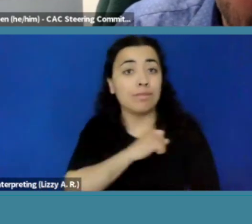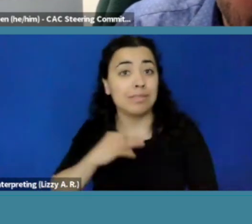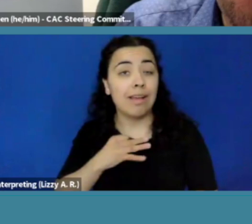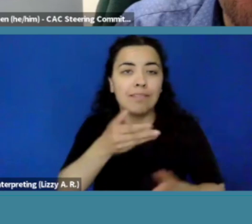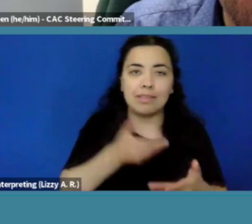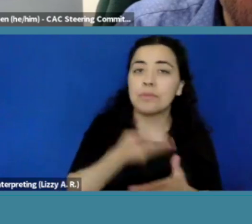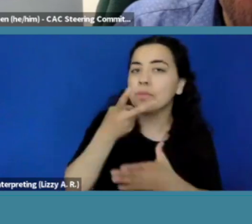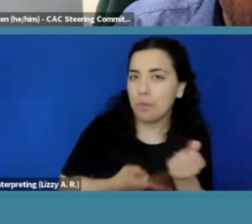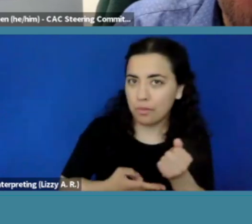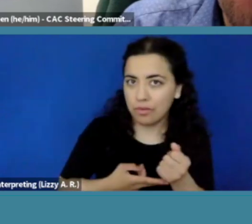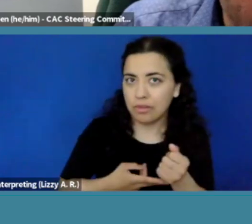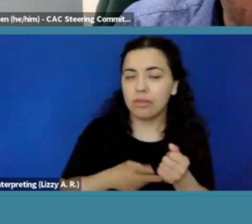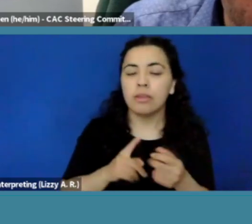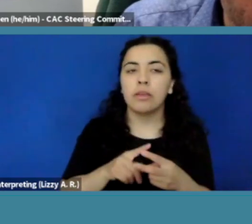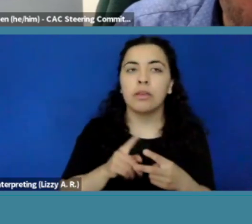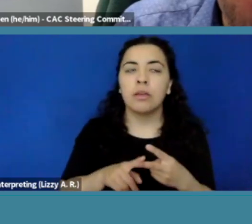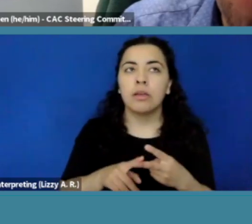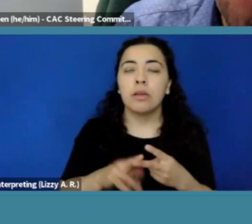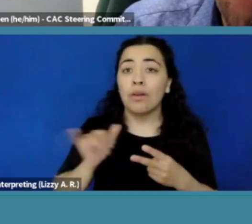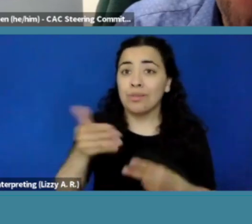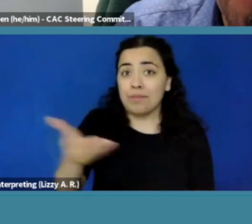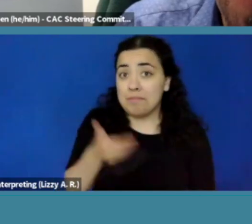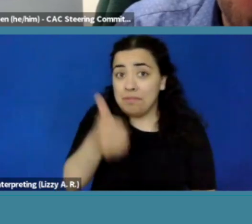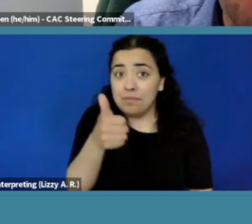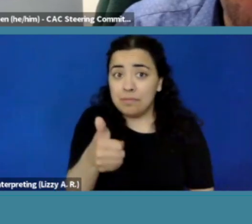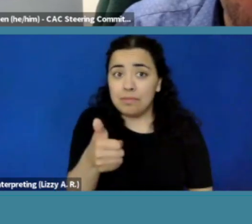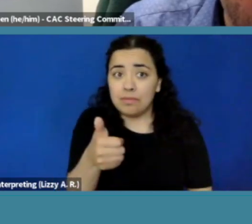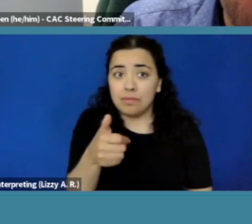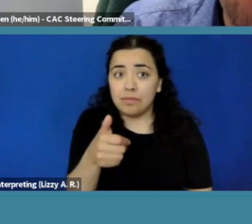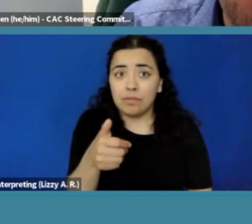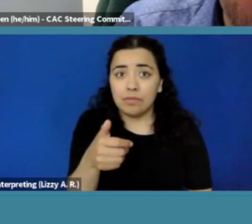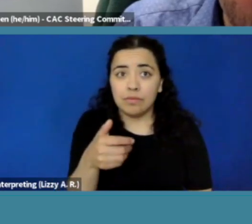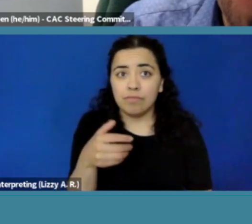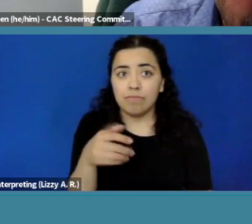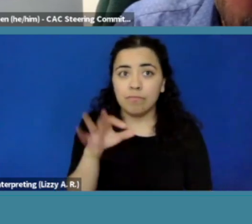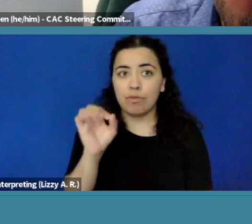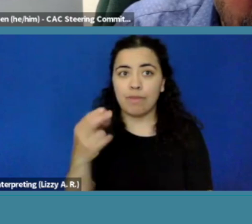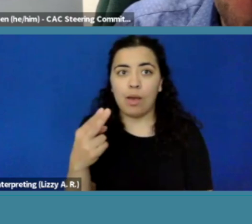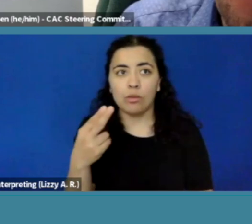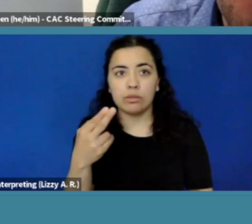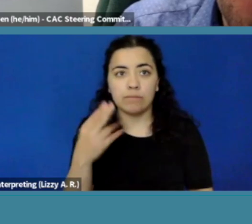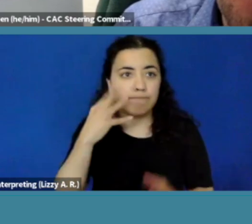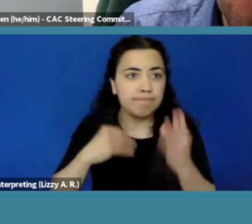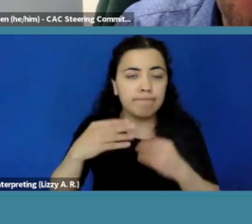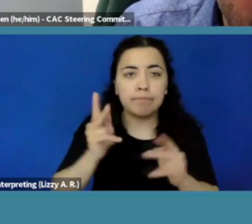Then also those guests that are front facing when you are folks with disability,